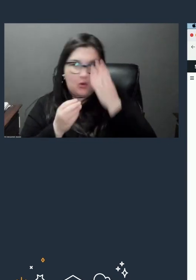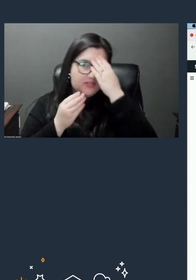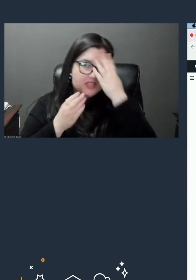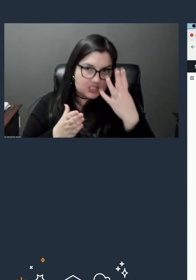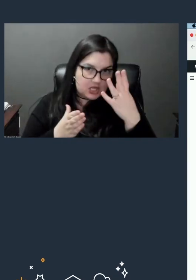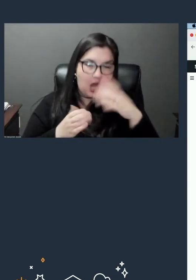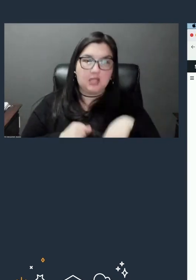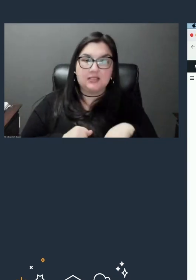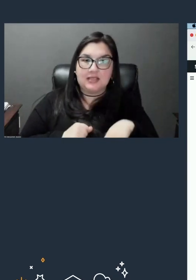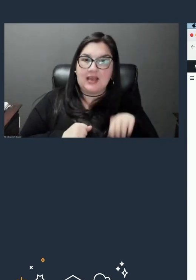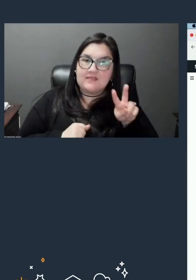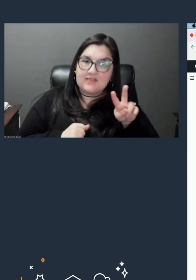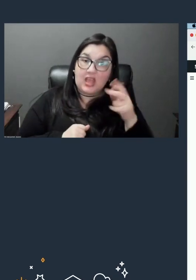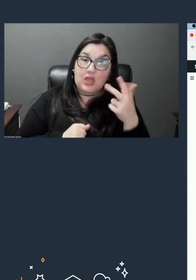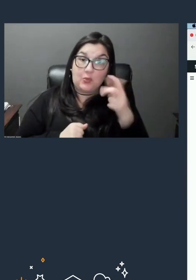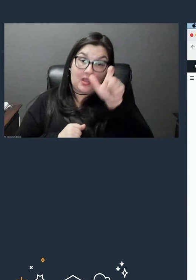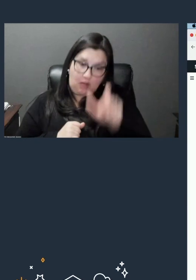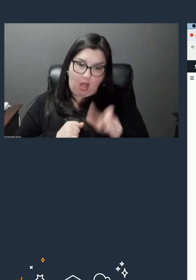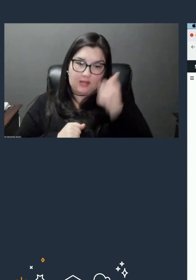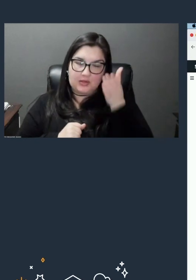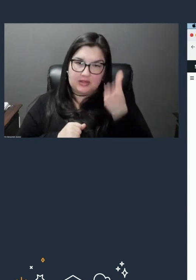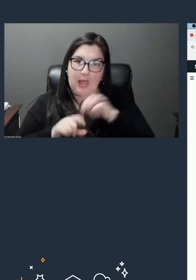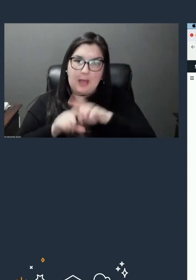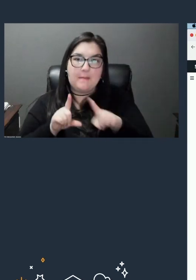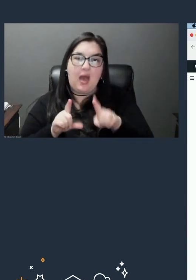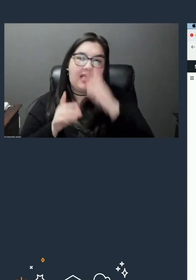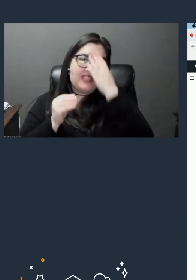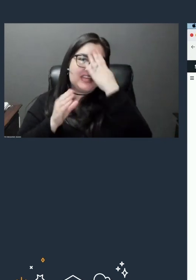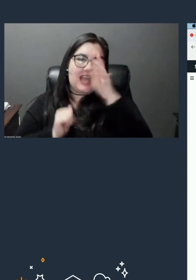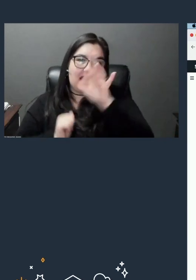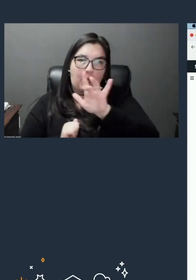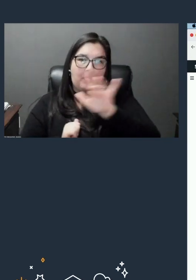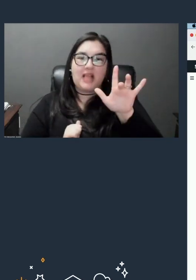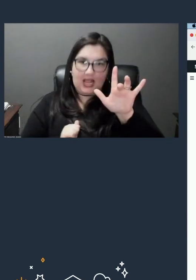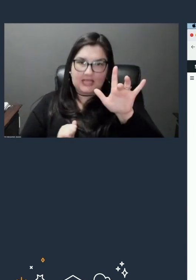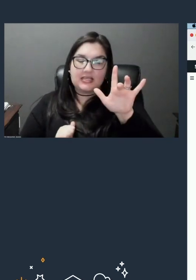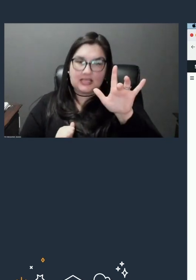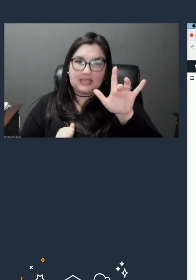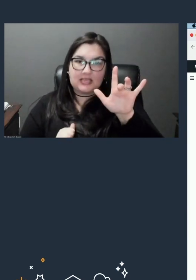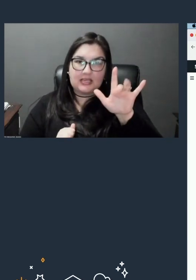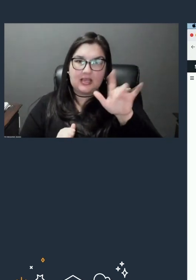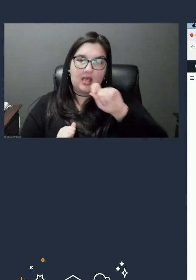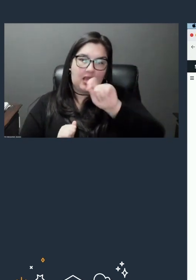but the data will be a blank space with commas between the previous and the next value.